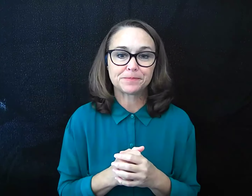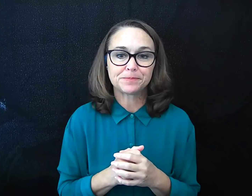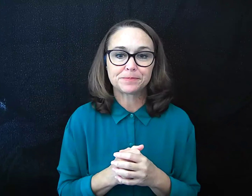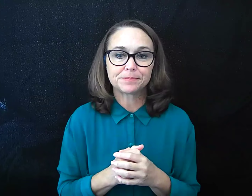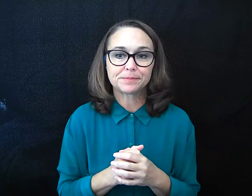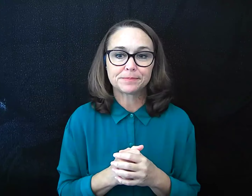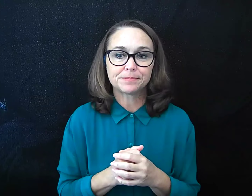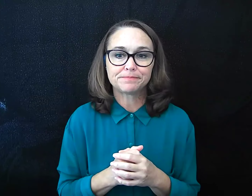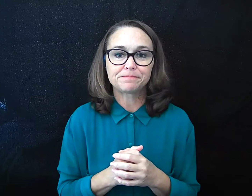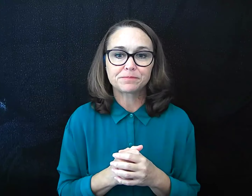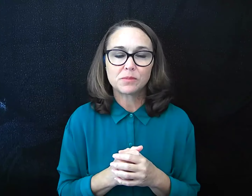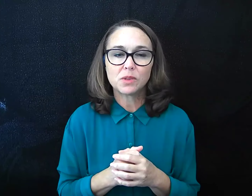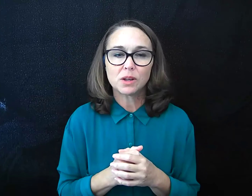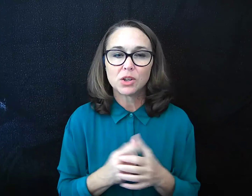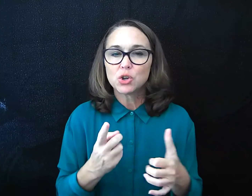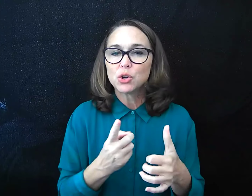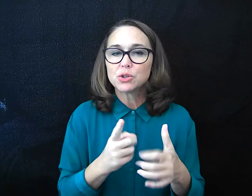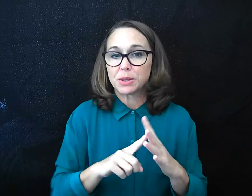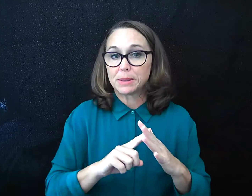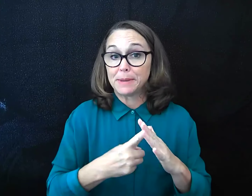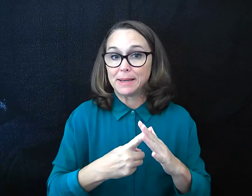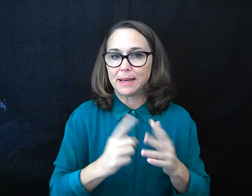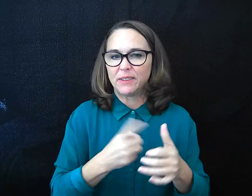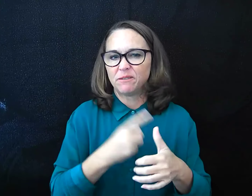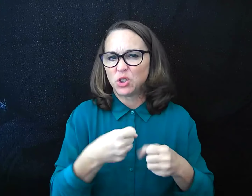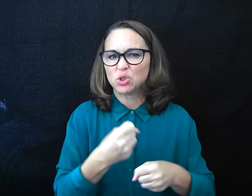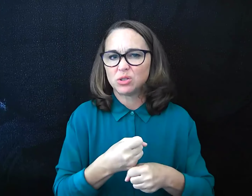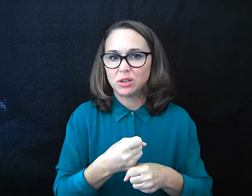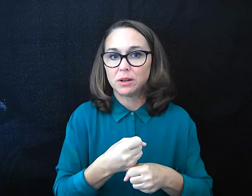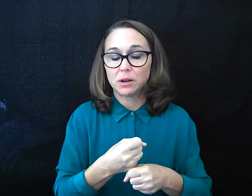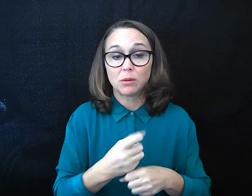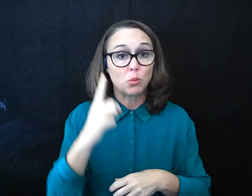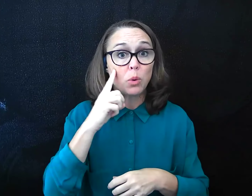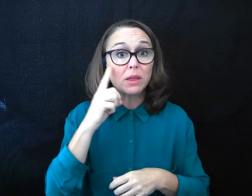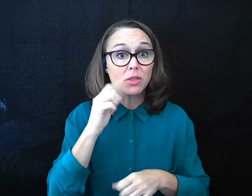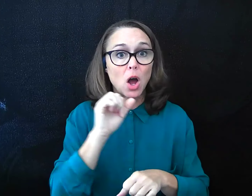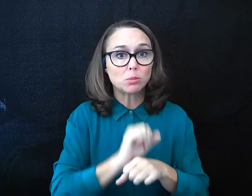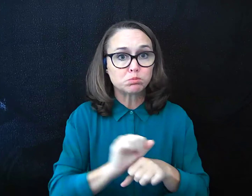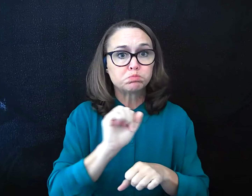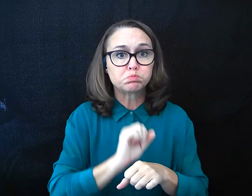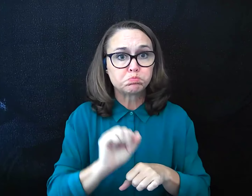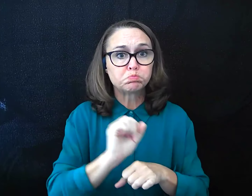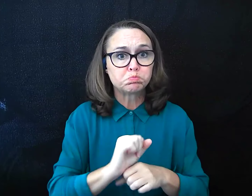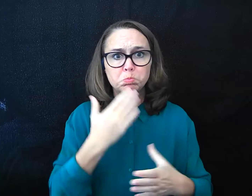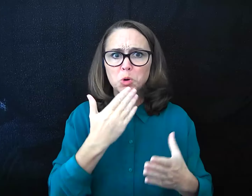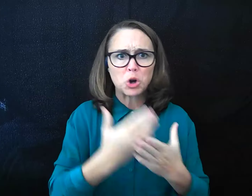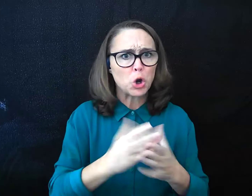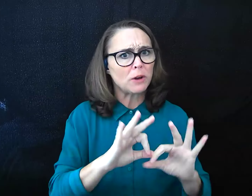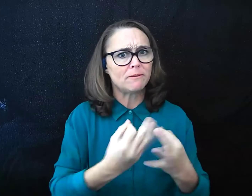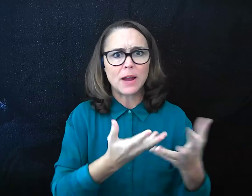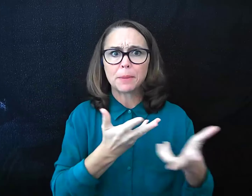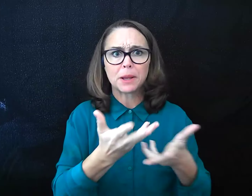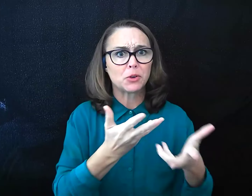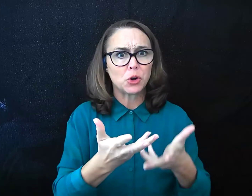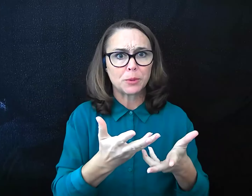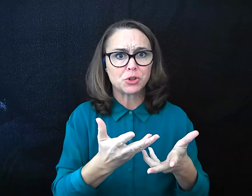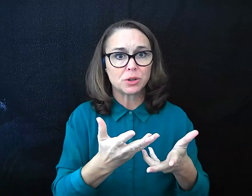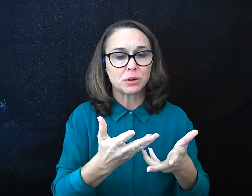so in our work, we thought we were doing good family engagement, we thought we were. We had